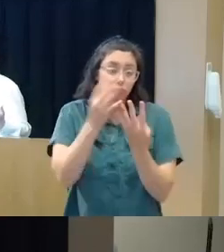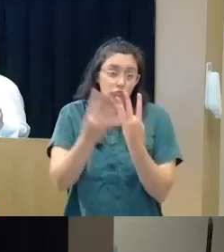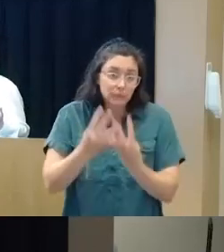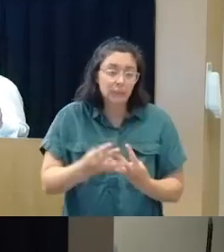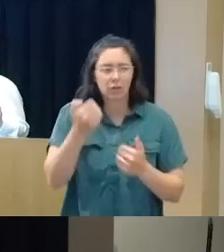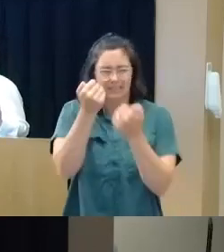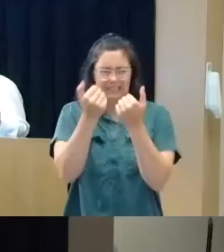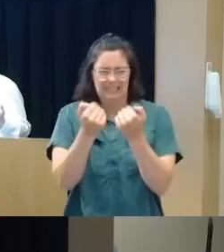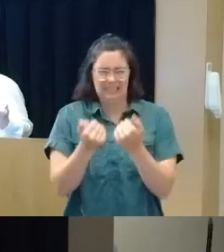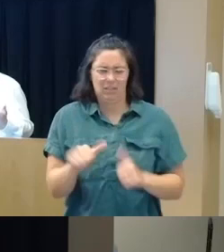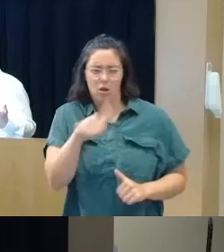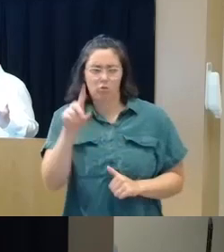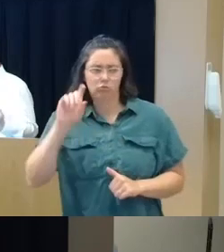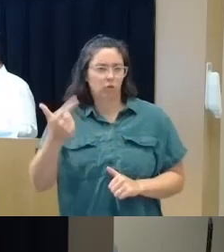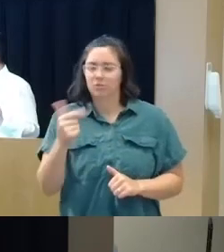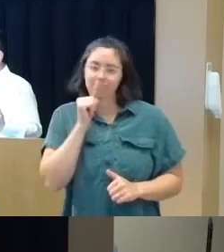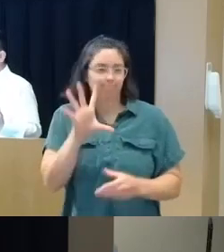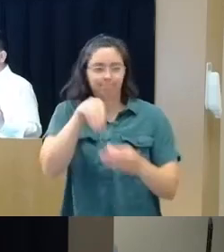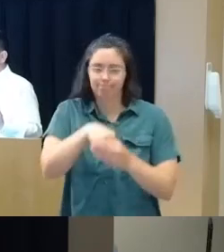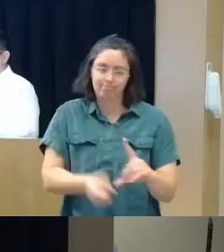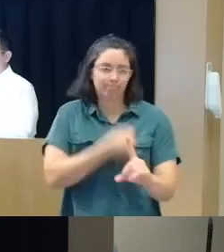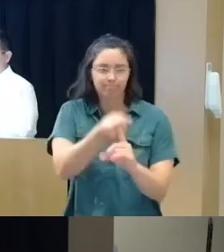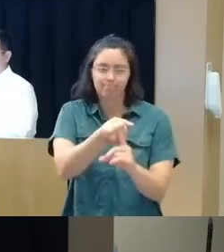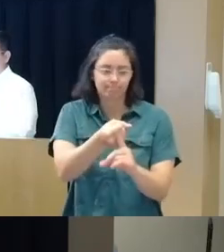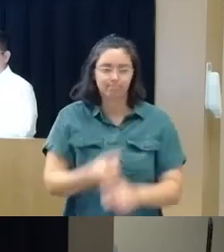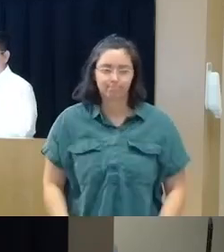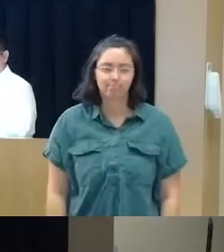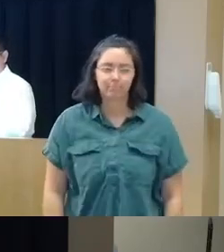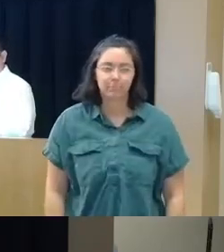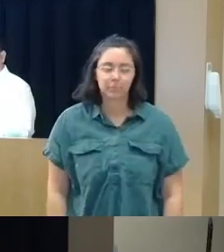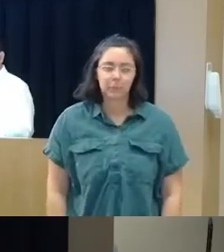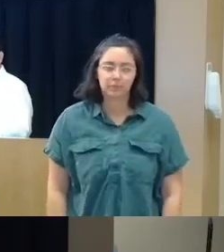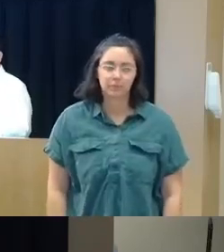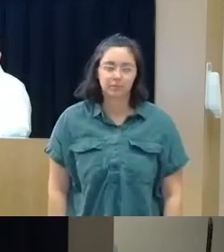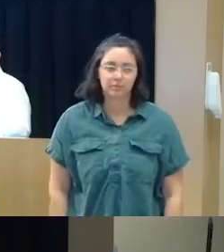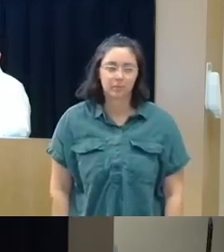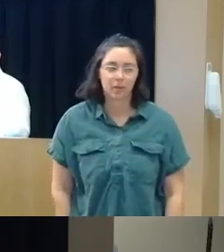out certain uh drugs that might be causing or resulting in these visual hallucinations if